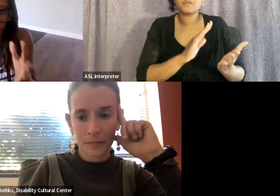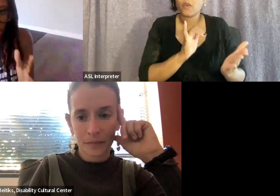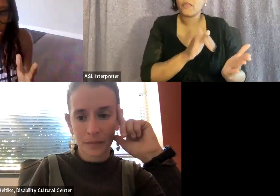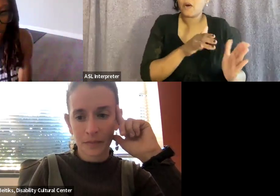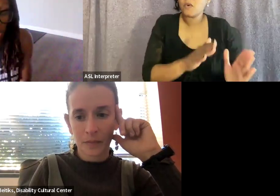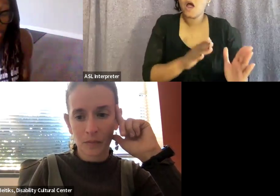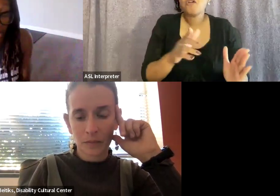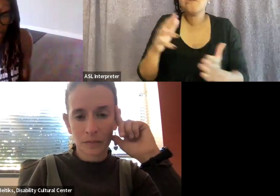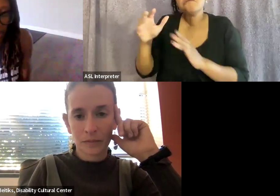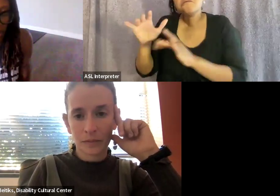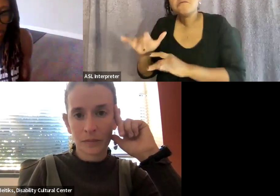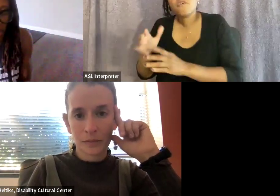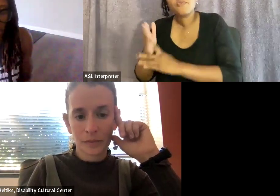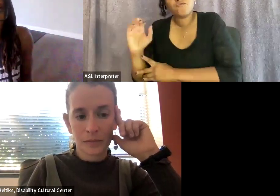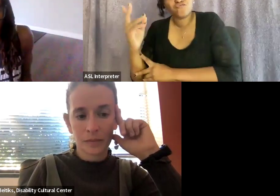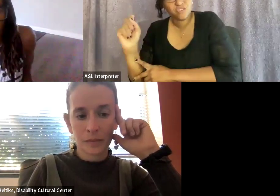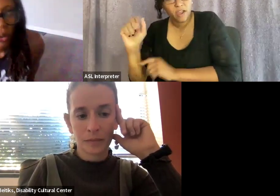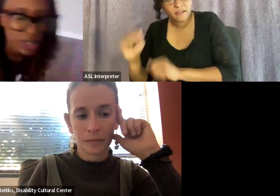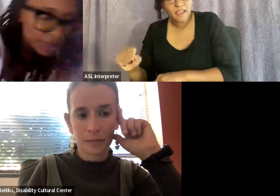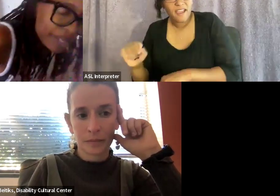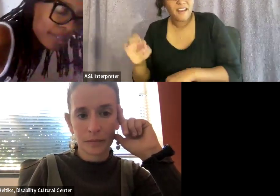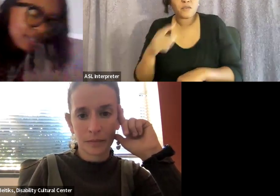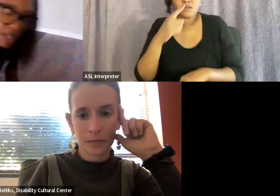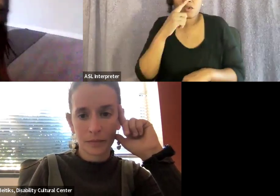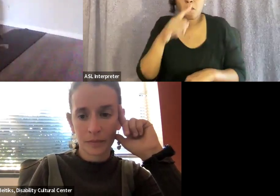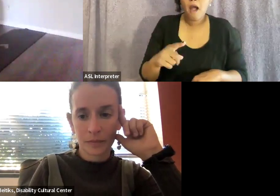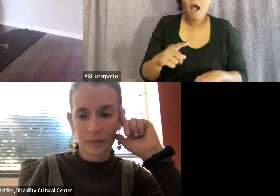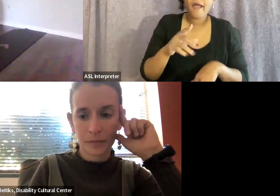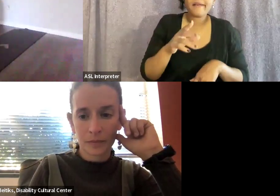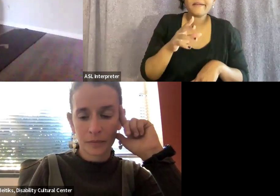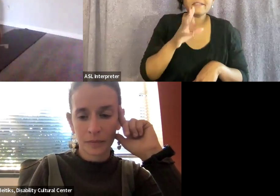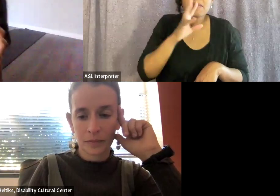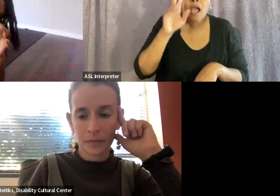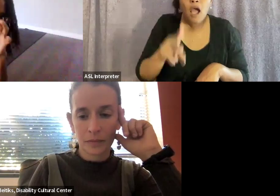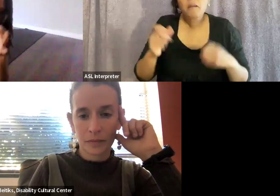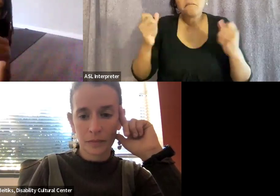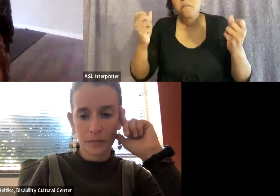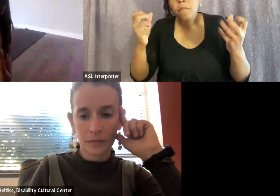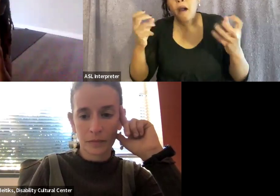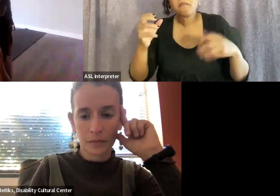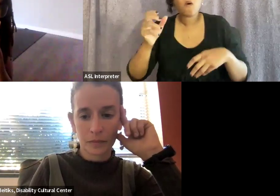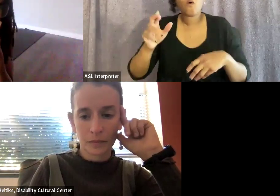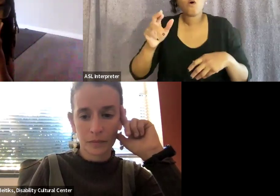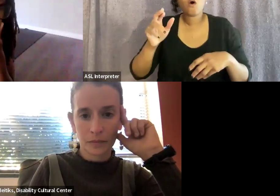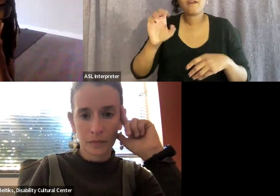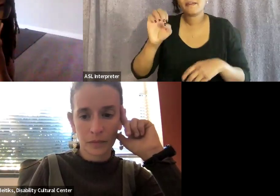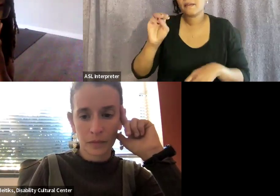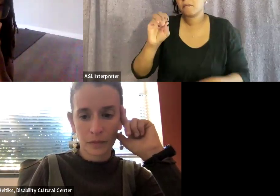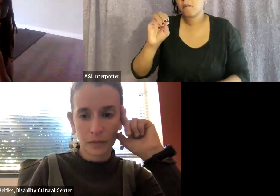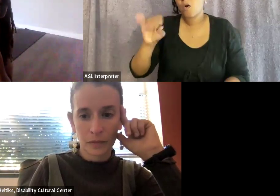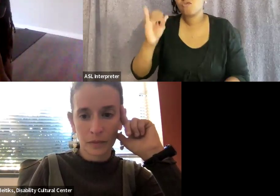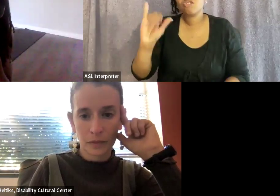If you're able to come on mic, or speak into the space, or use an emoji, we can do that.